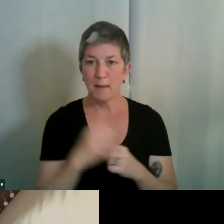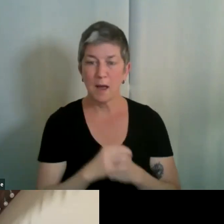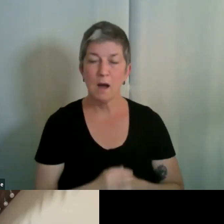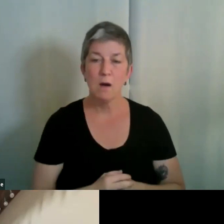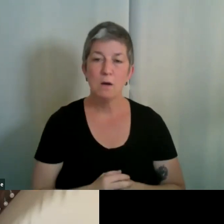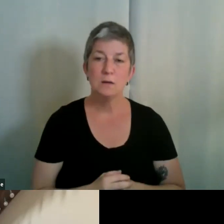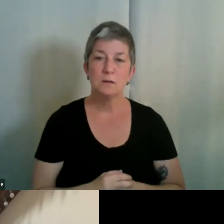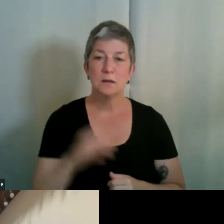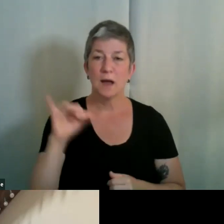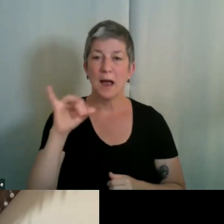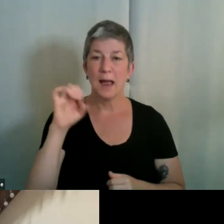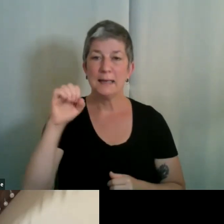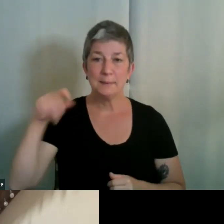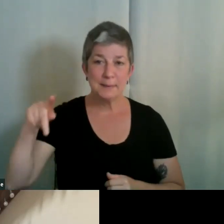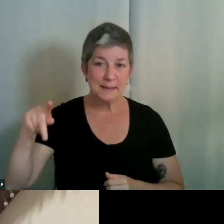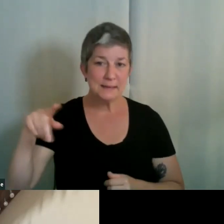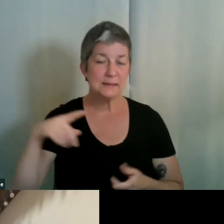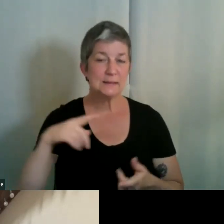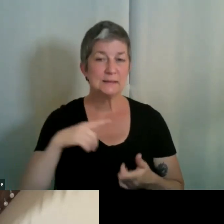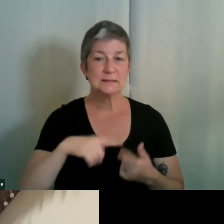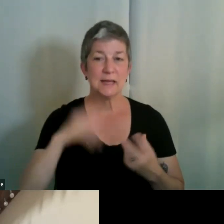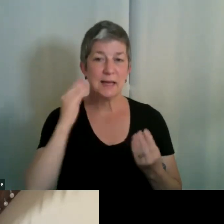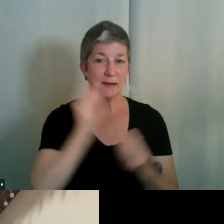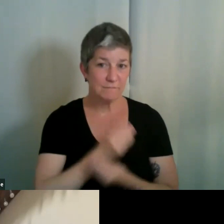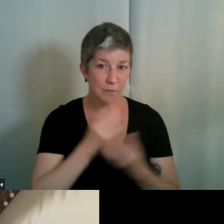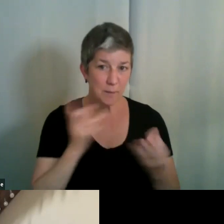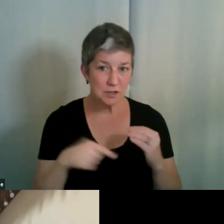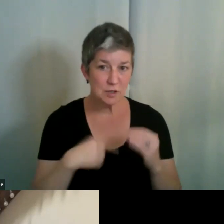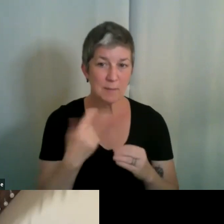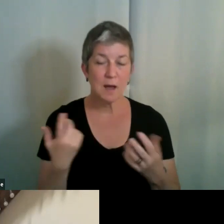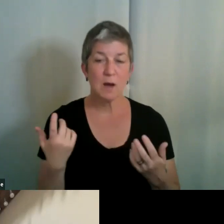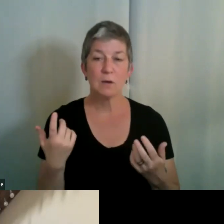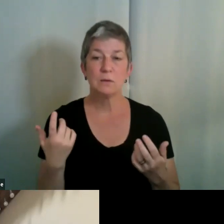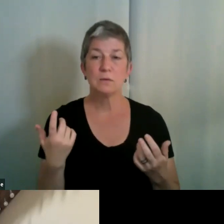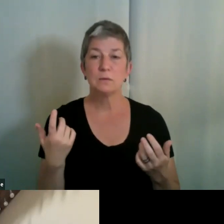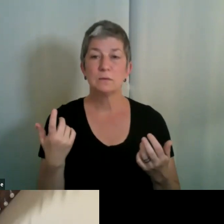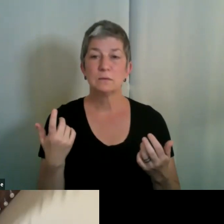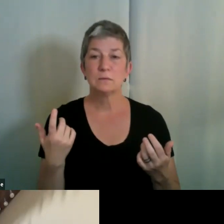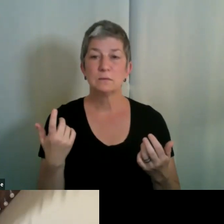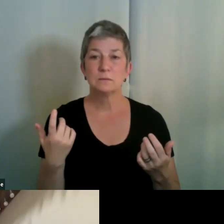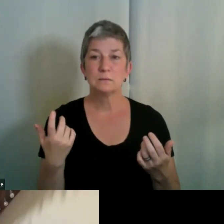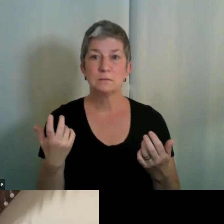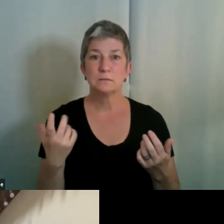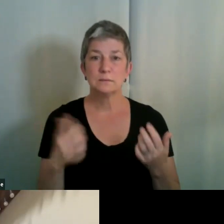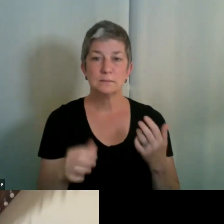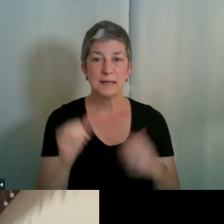IPS and information about assisted technology?